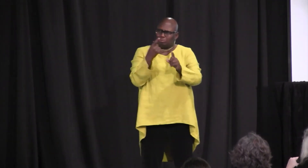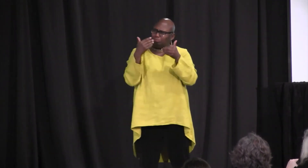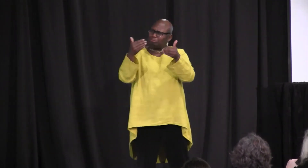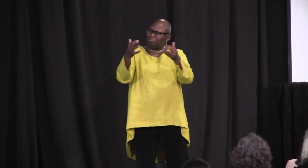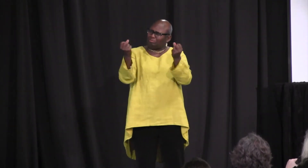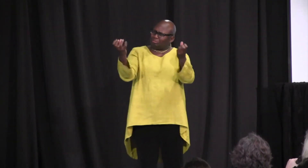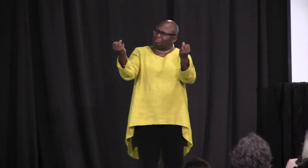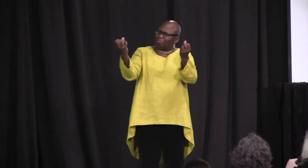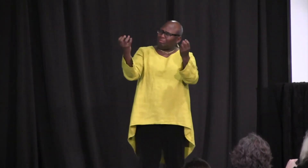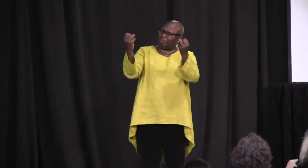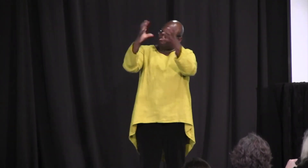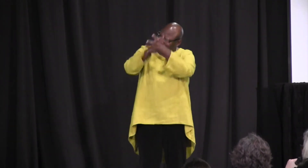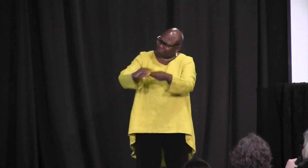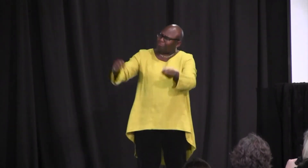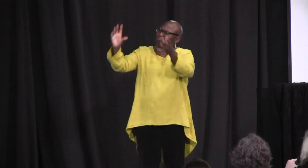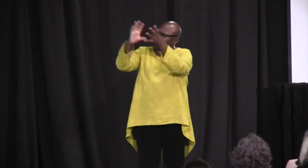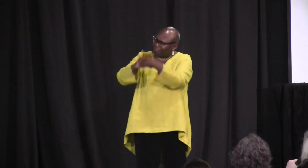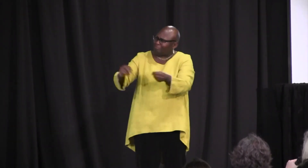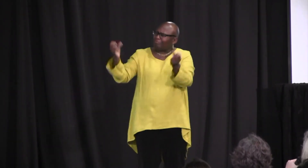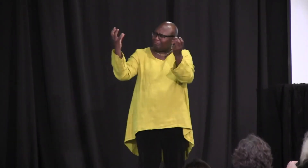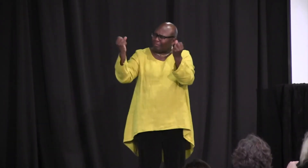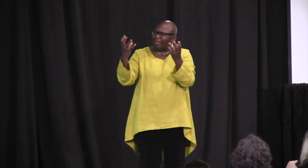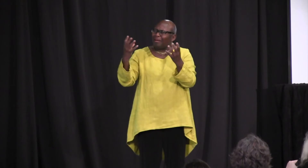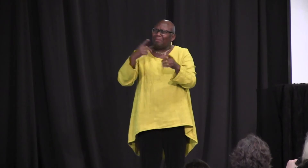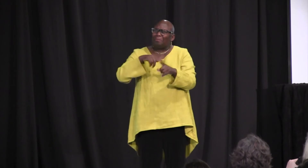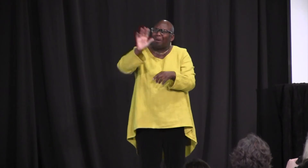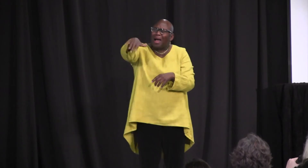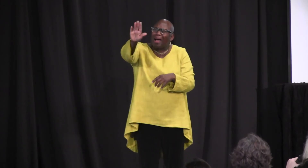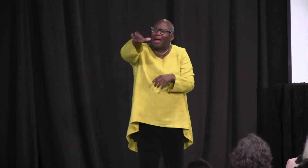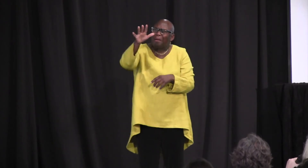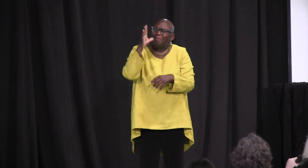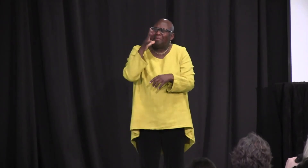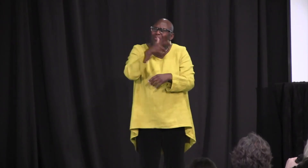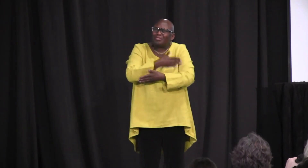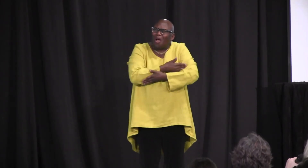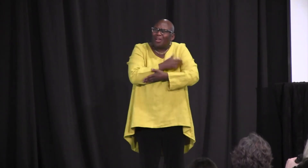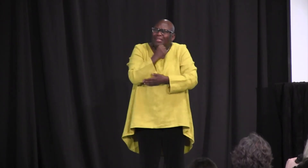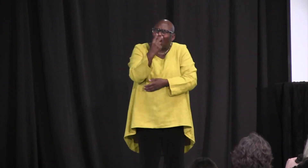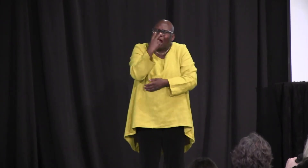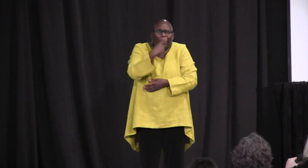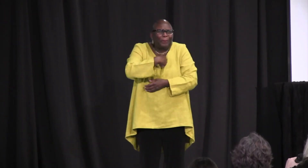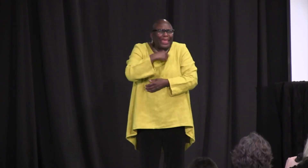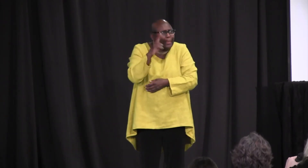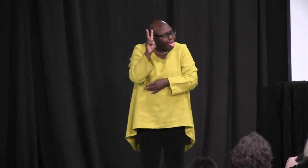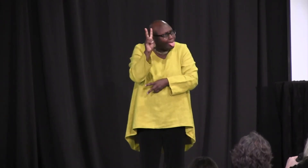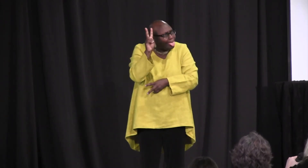Even she came to me to ask how she could or should sign stories to him.